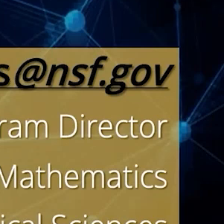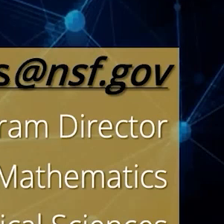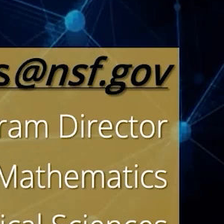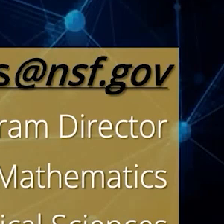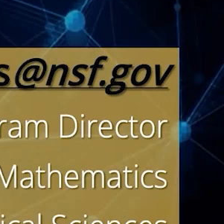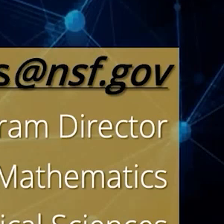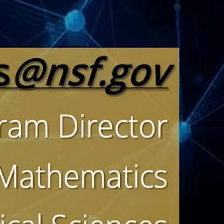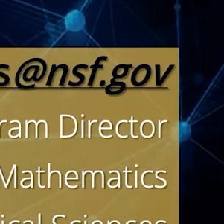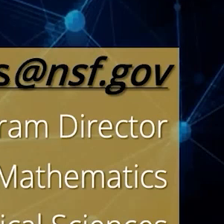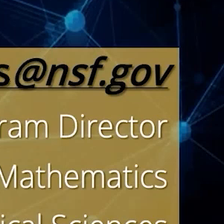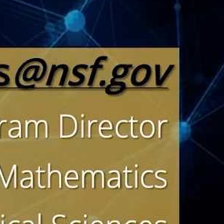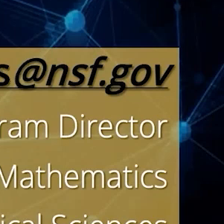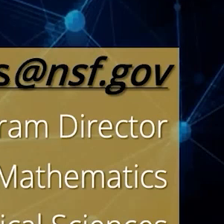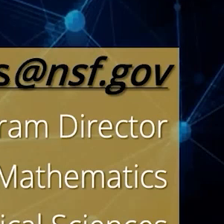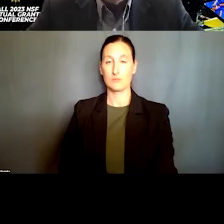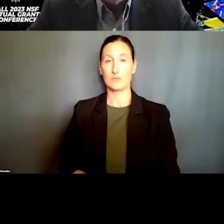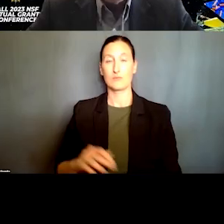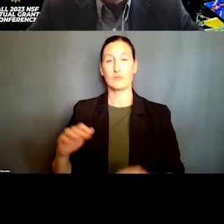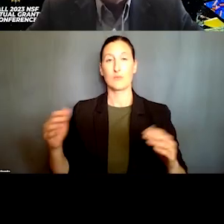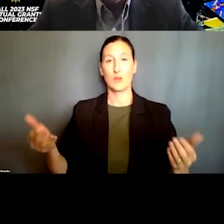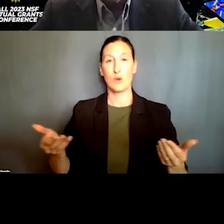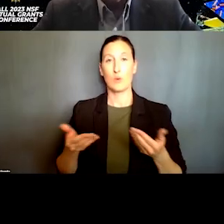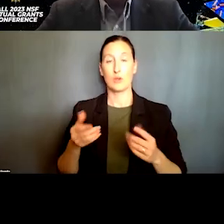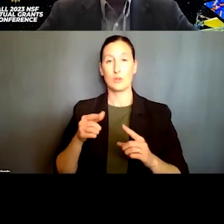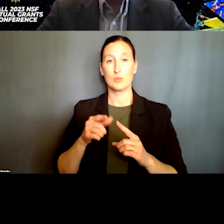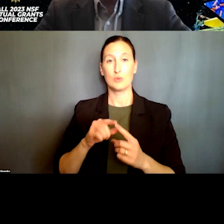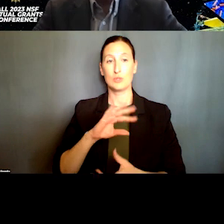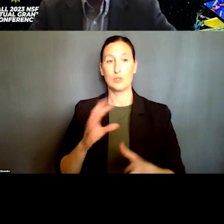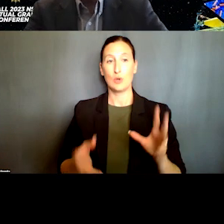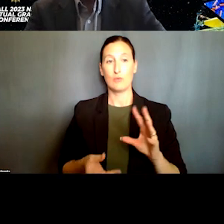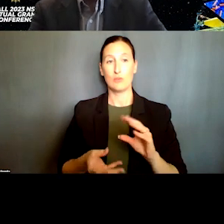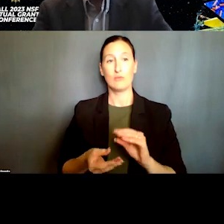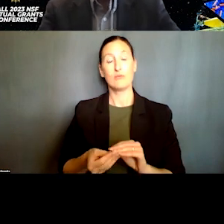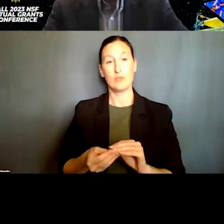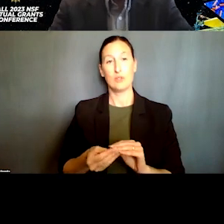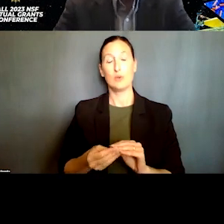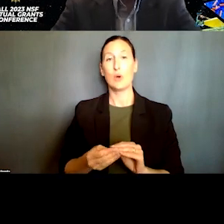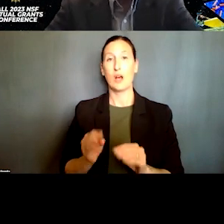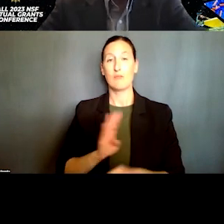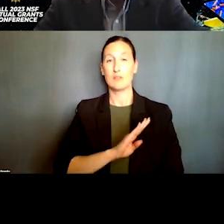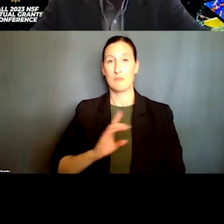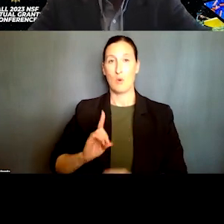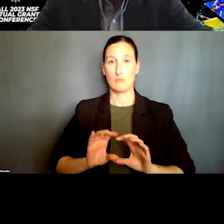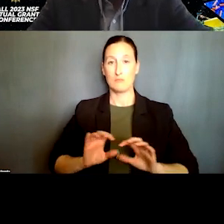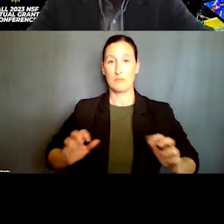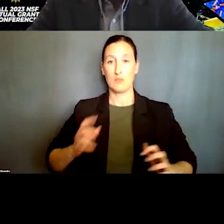Matthew Douglass: Welcome to the overview of the Directorate for Mathematical and Physical Sciences. My name is Matt Douglas.